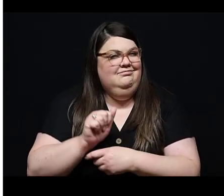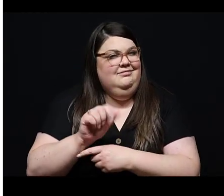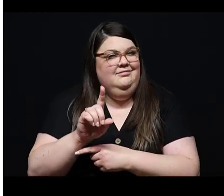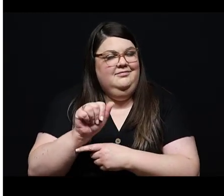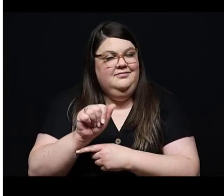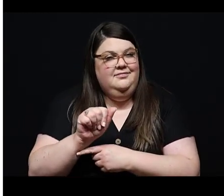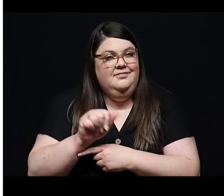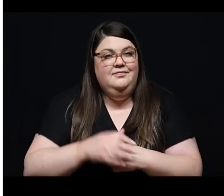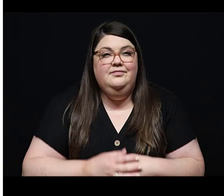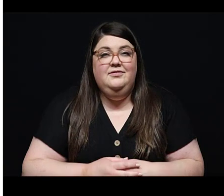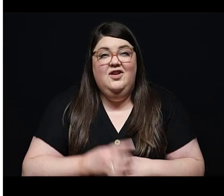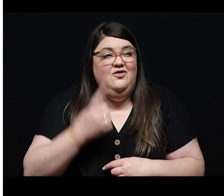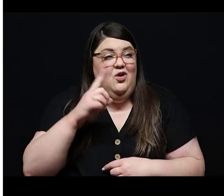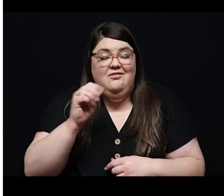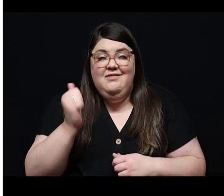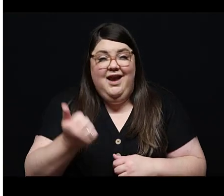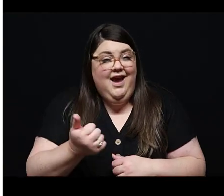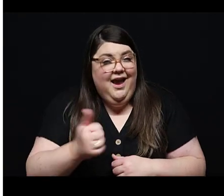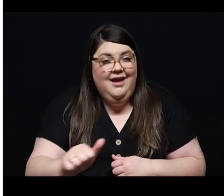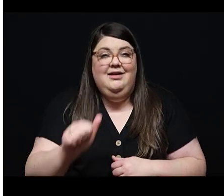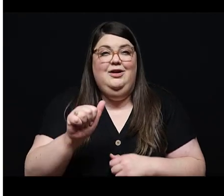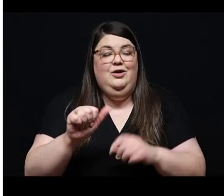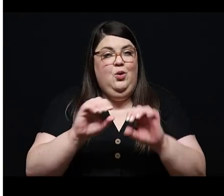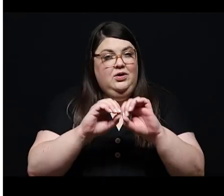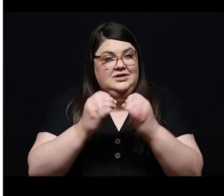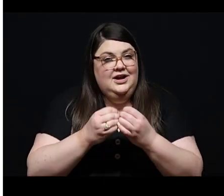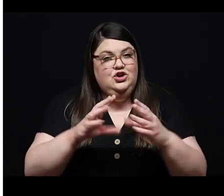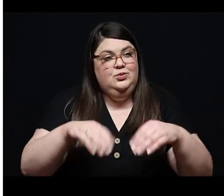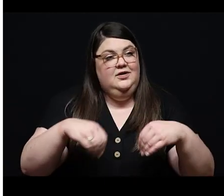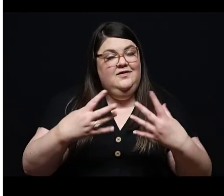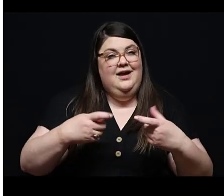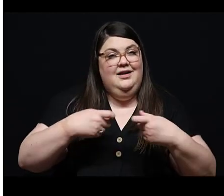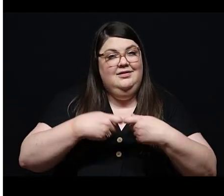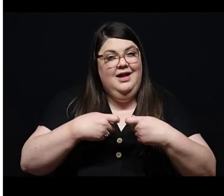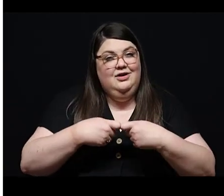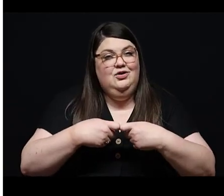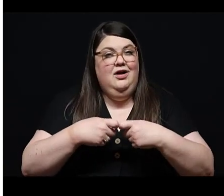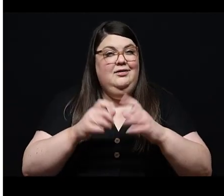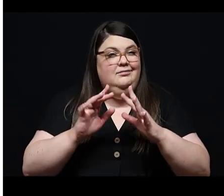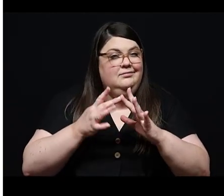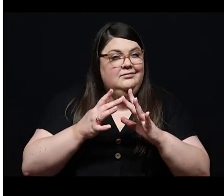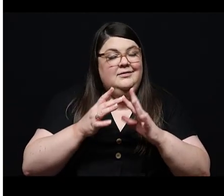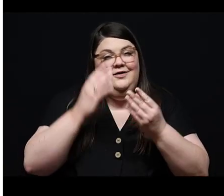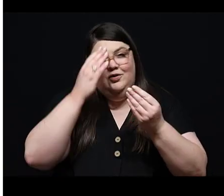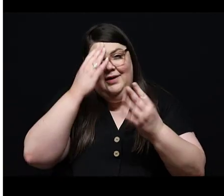for any organization that provides electronic information on publicly accessible websites.